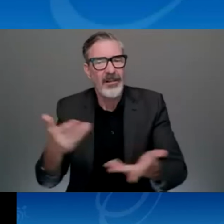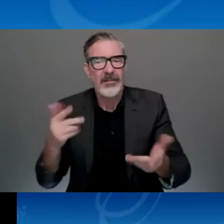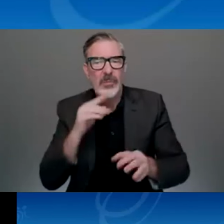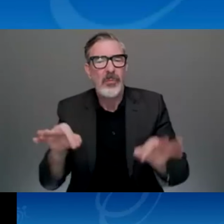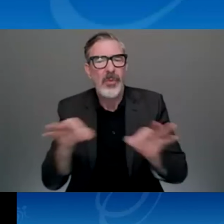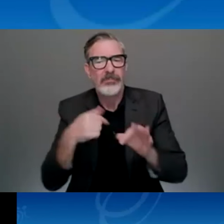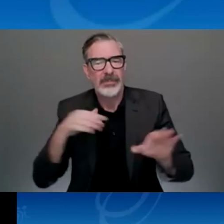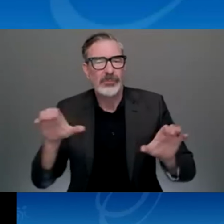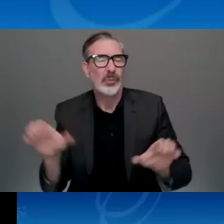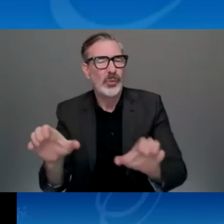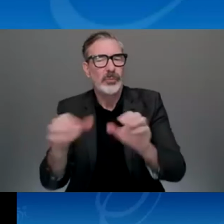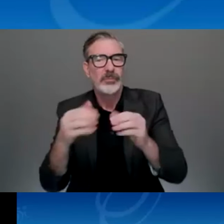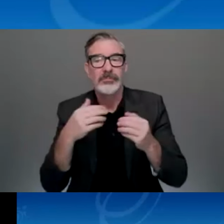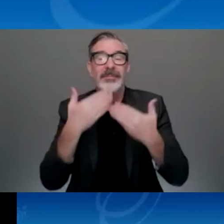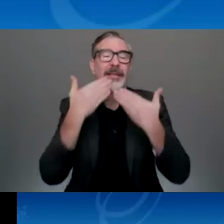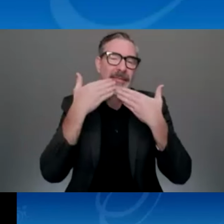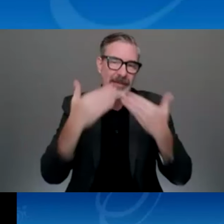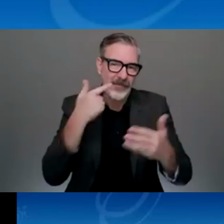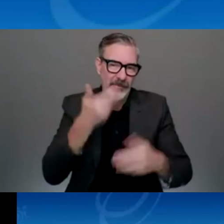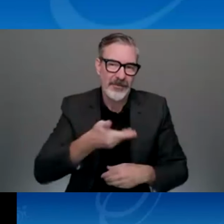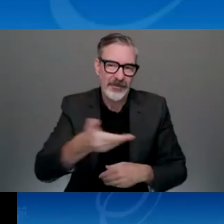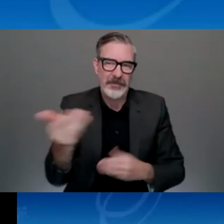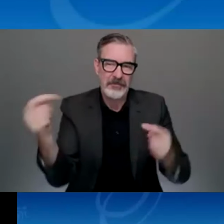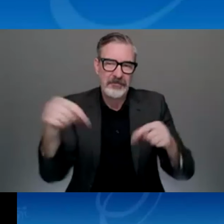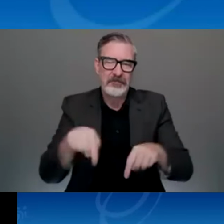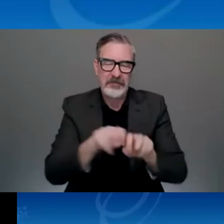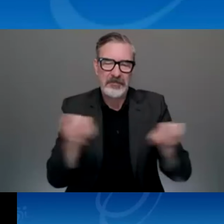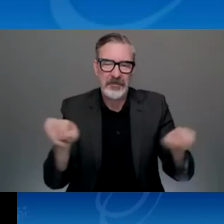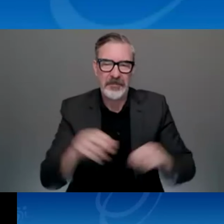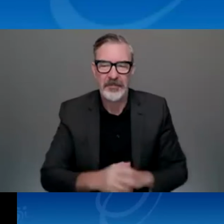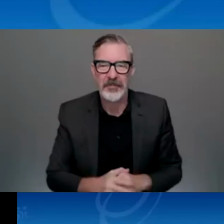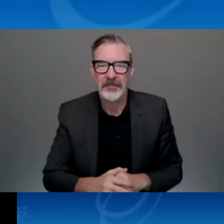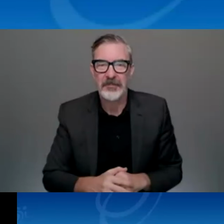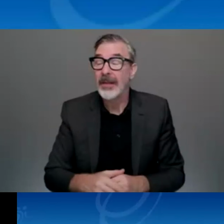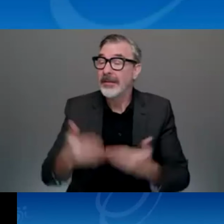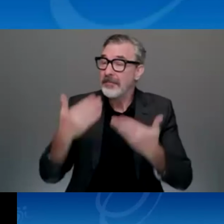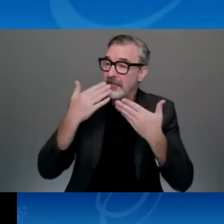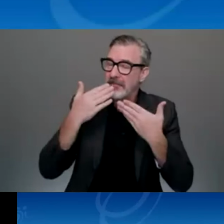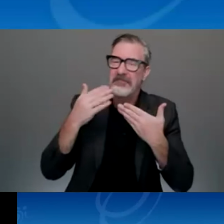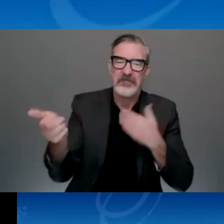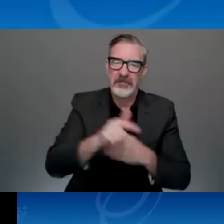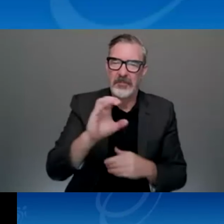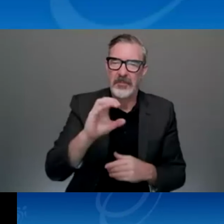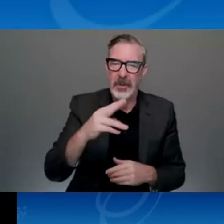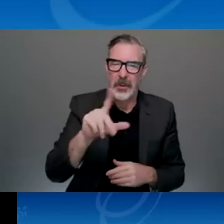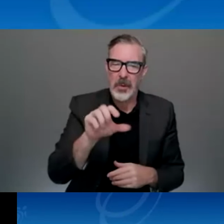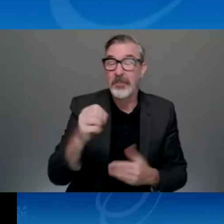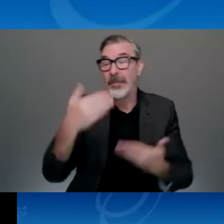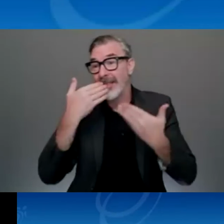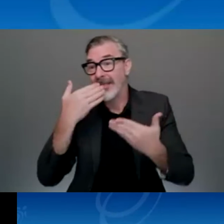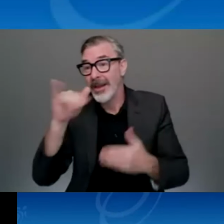Thank you for having me on this panel. Well, Jon, thank you so much for joining us and for all of the hard work you're also doing.